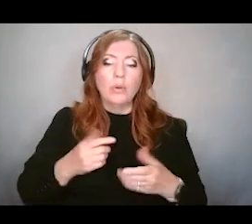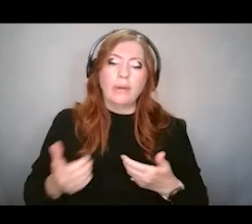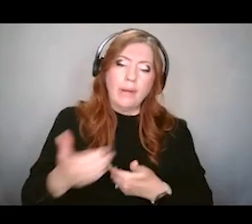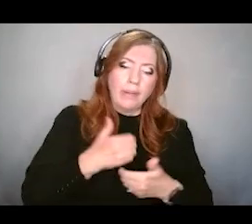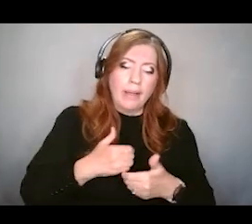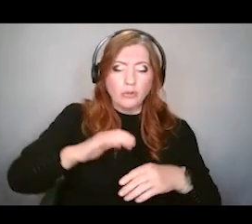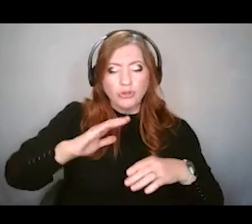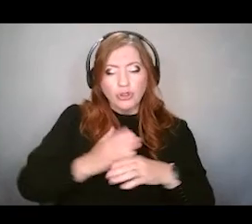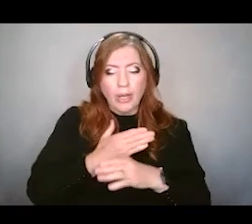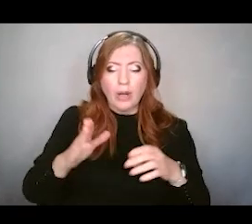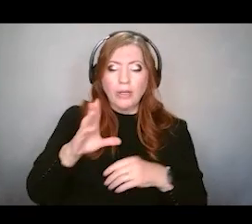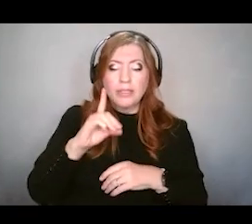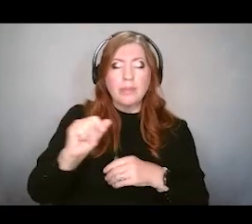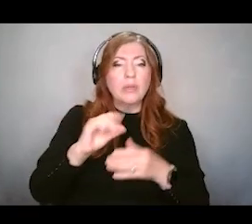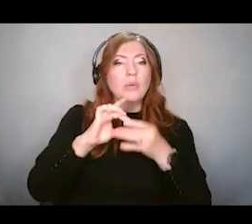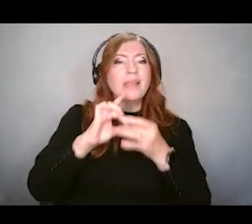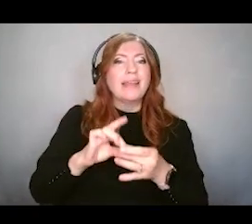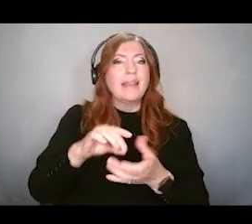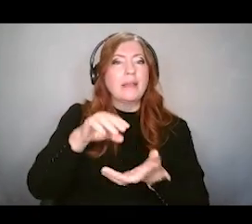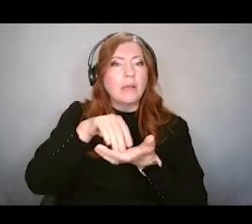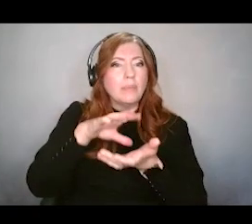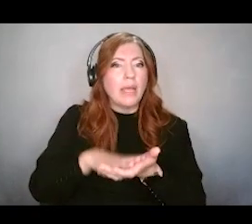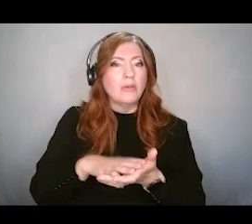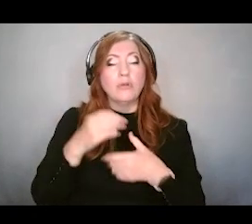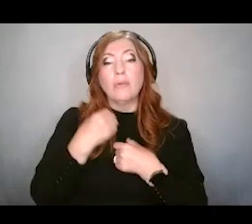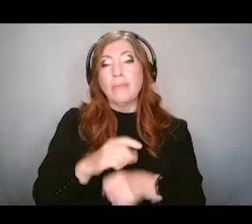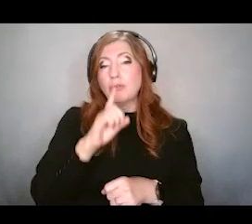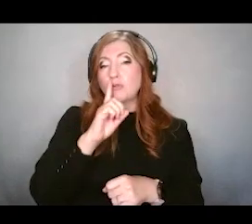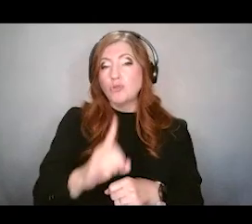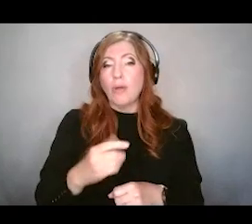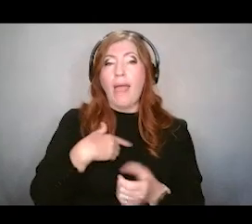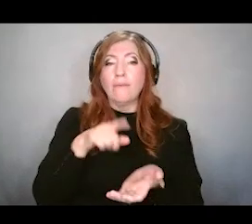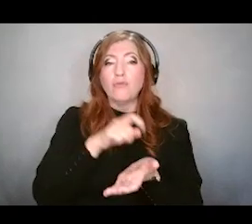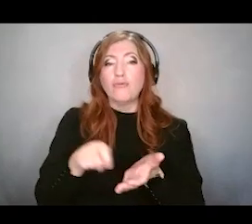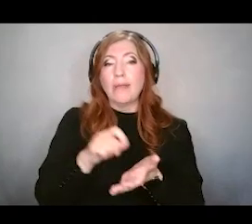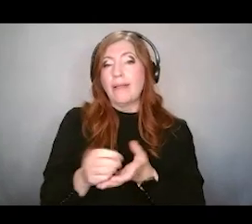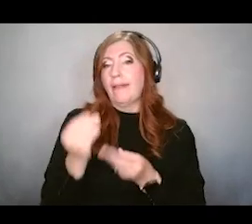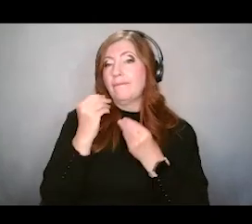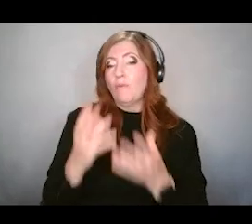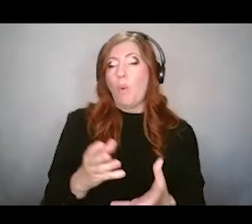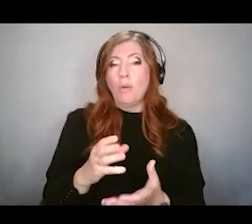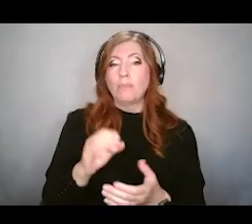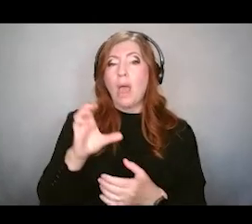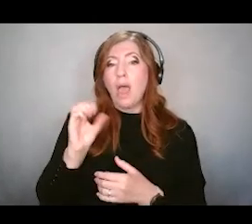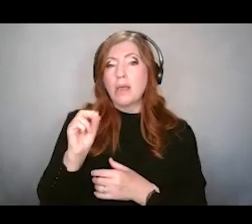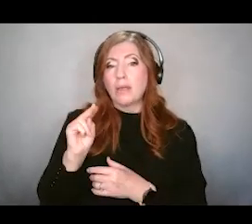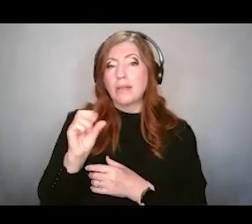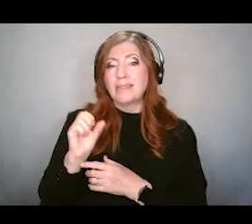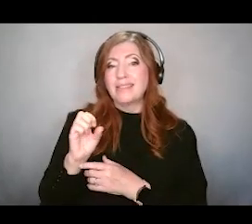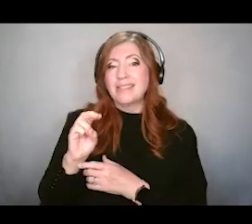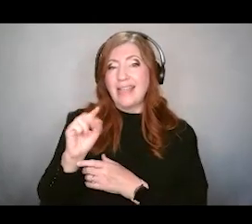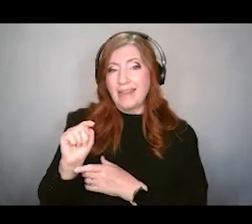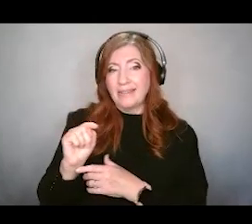documentation, always make sure you have written informed consent. When information needs to be